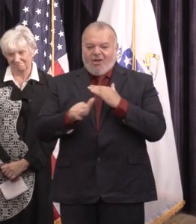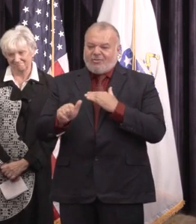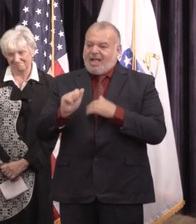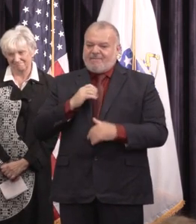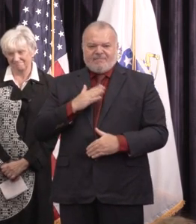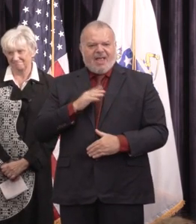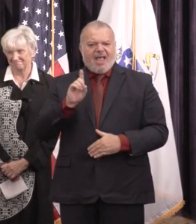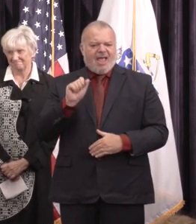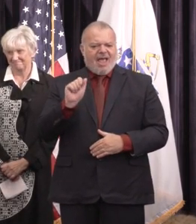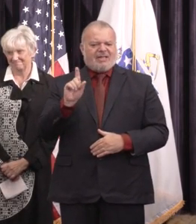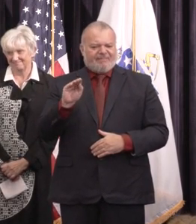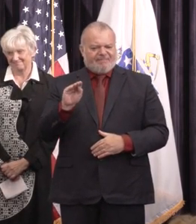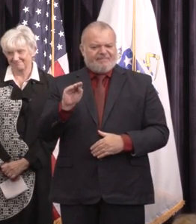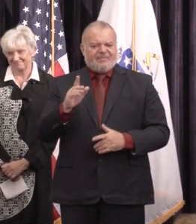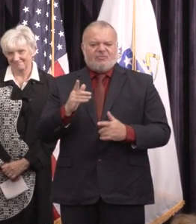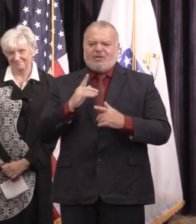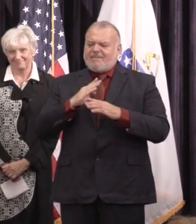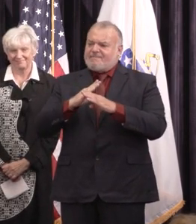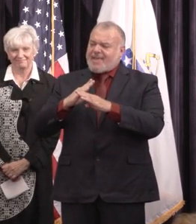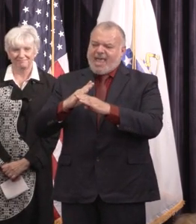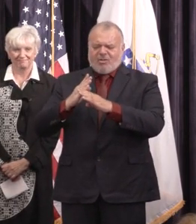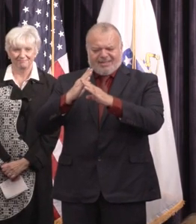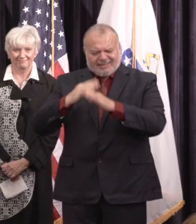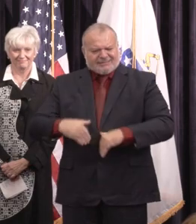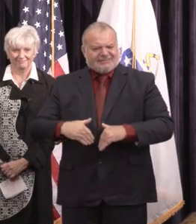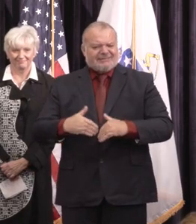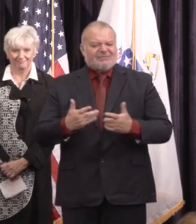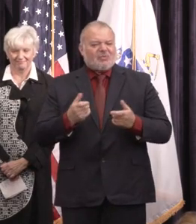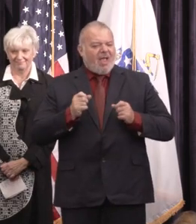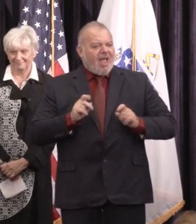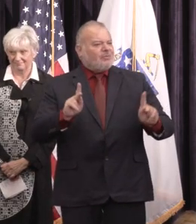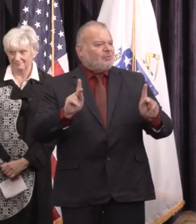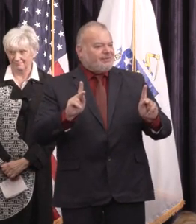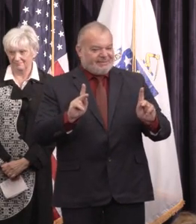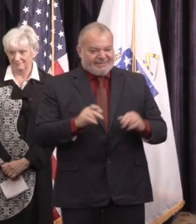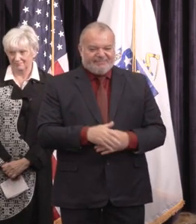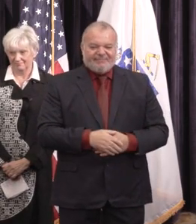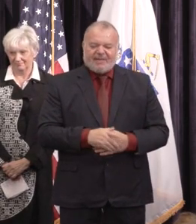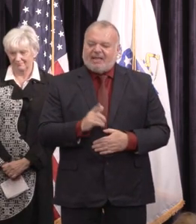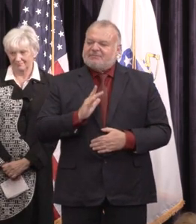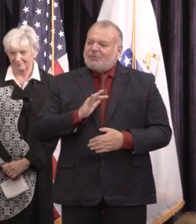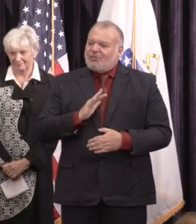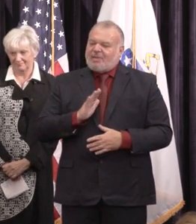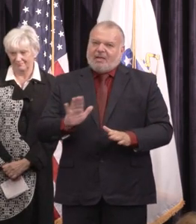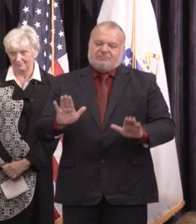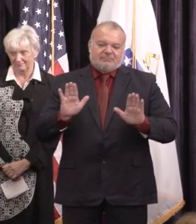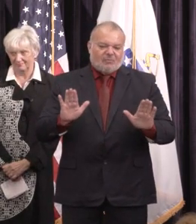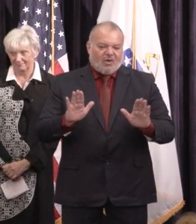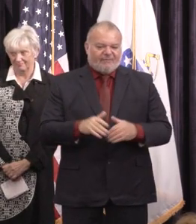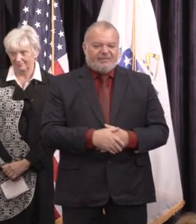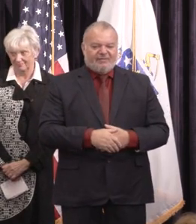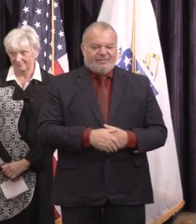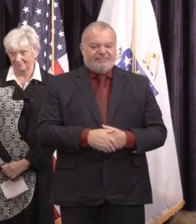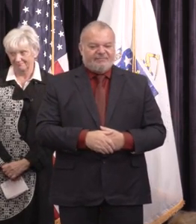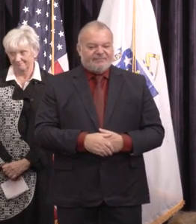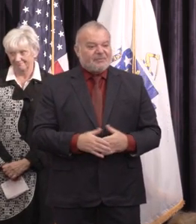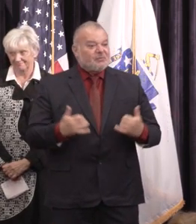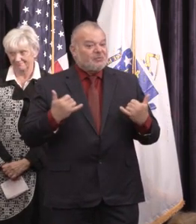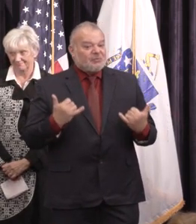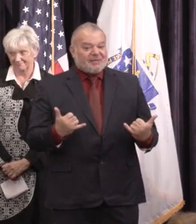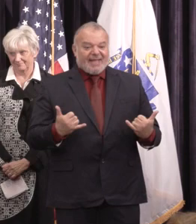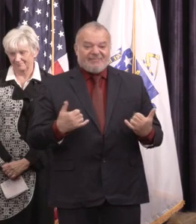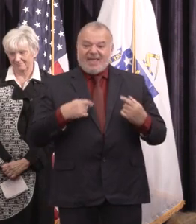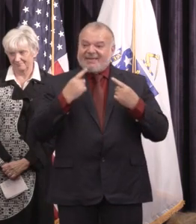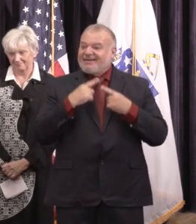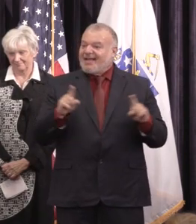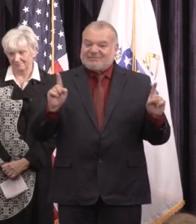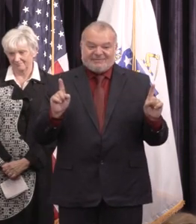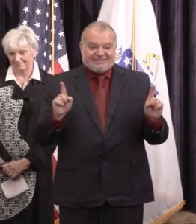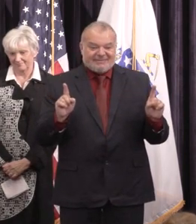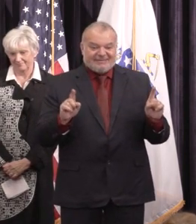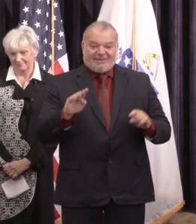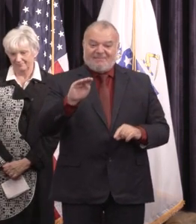barriers. Today we get to share your new name and I'm thrilled it is MassAbility. MassAbility